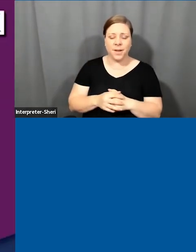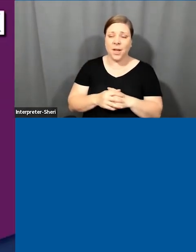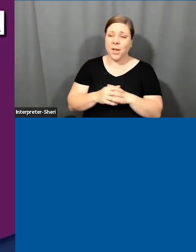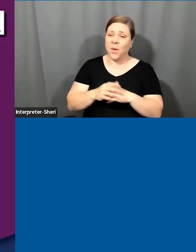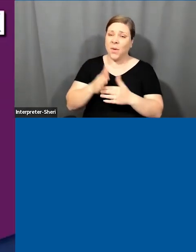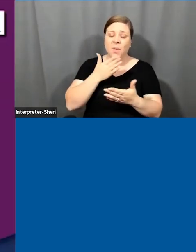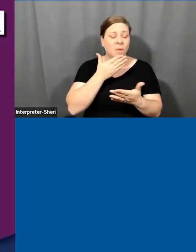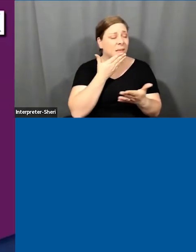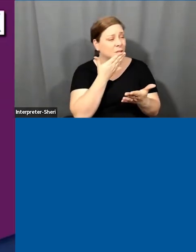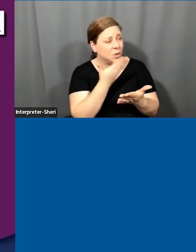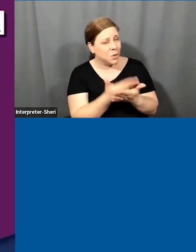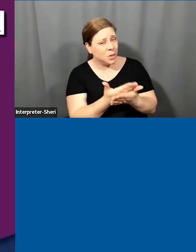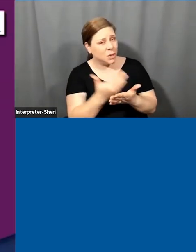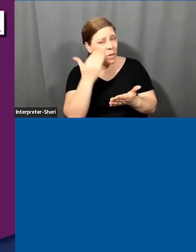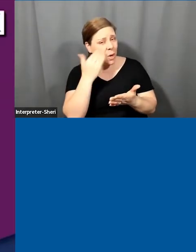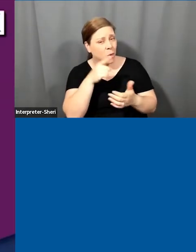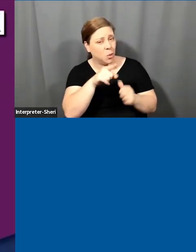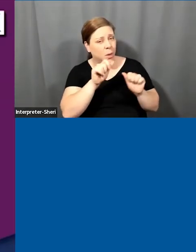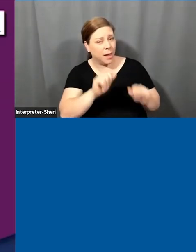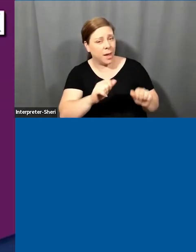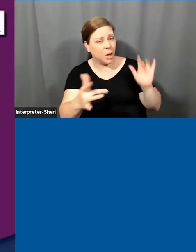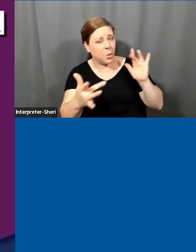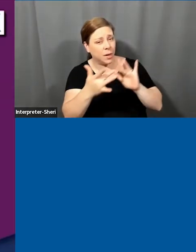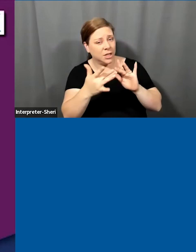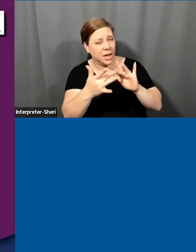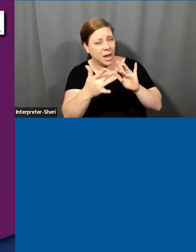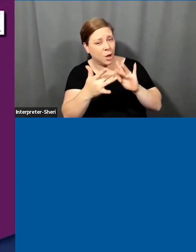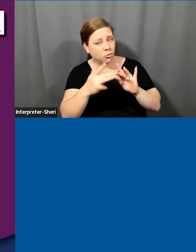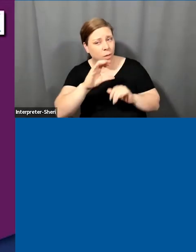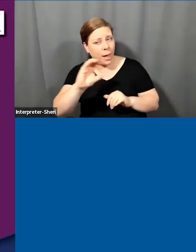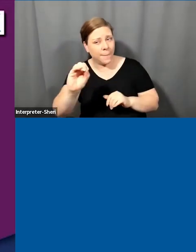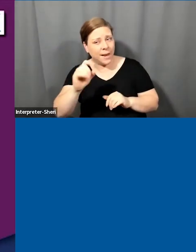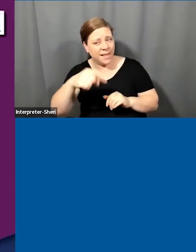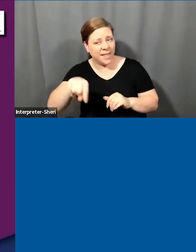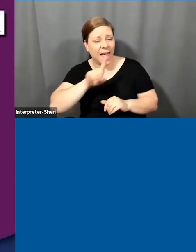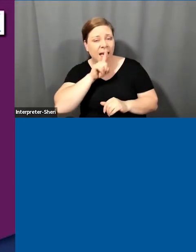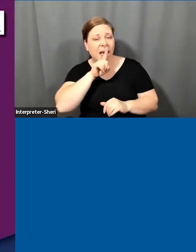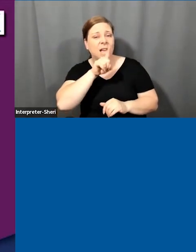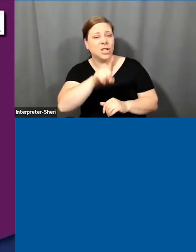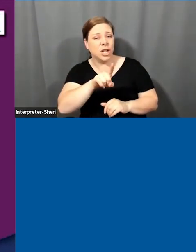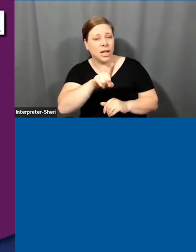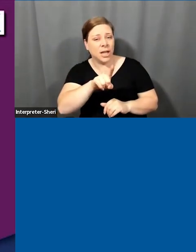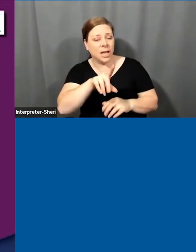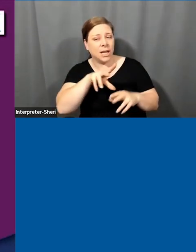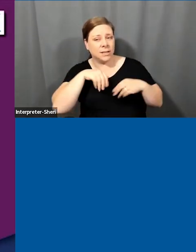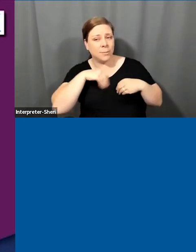Yeah, I mean, it's good to know that you can reach out to a company and they'll actually take that request seriously.